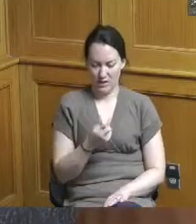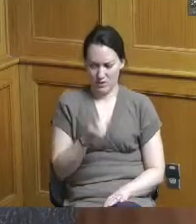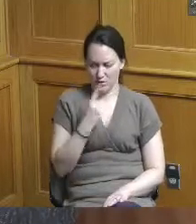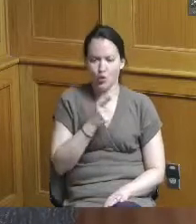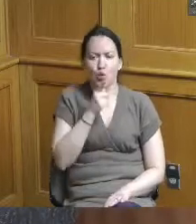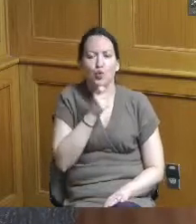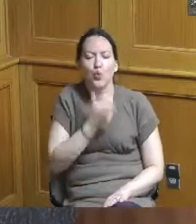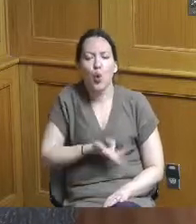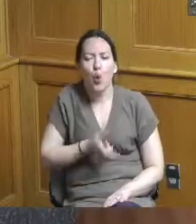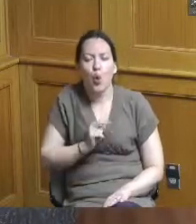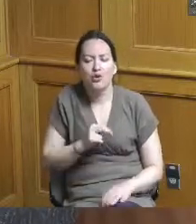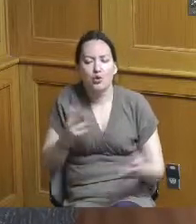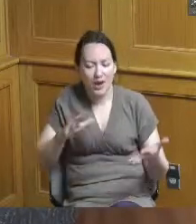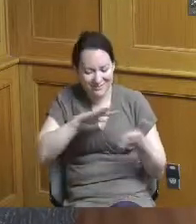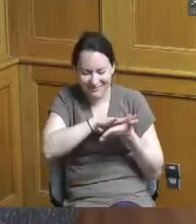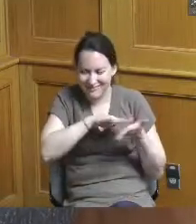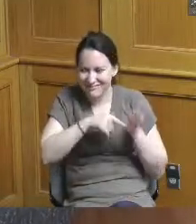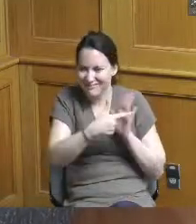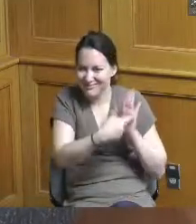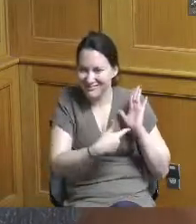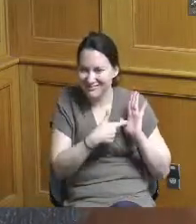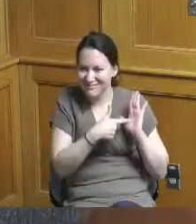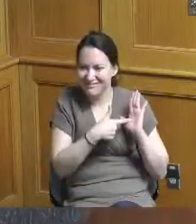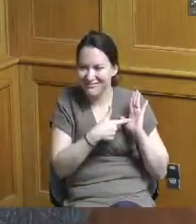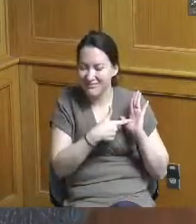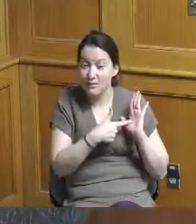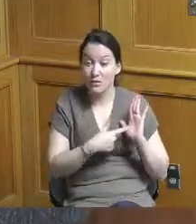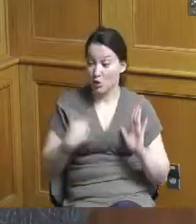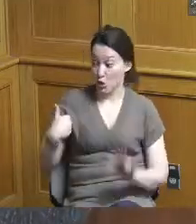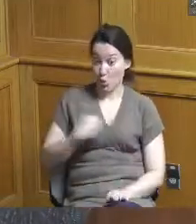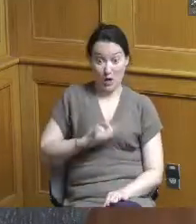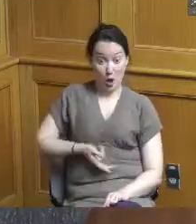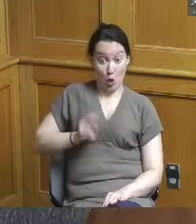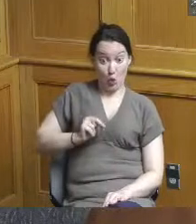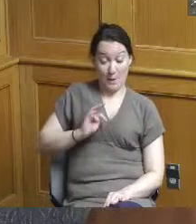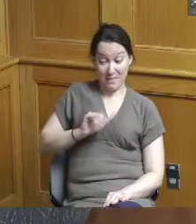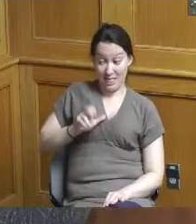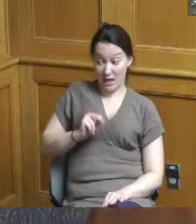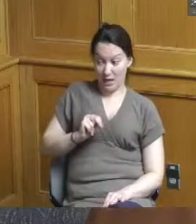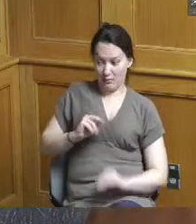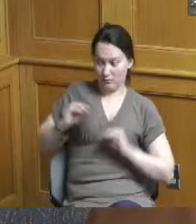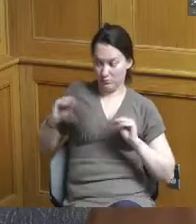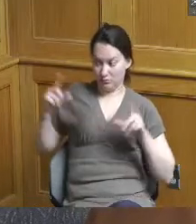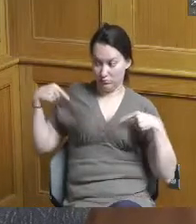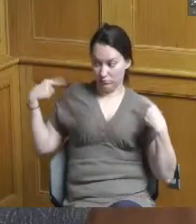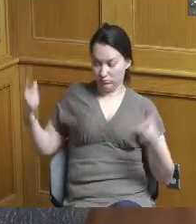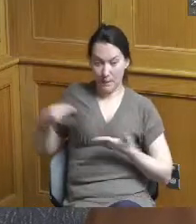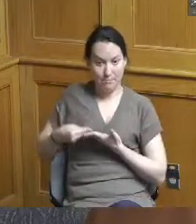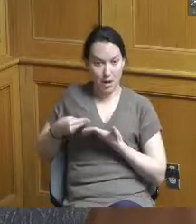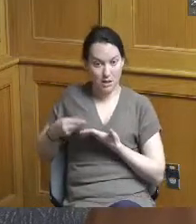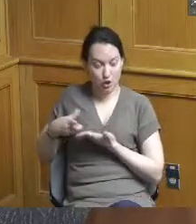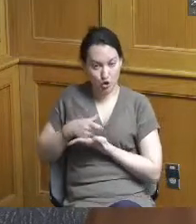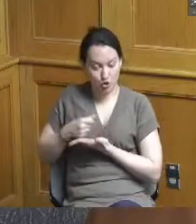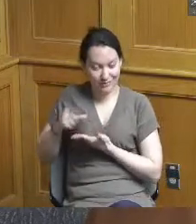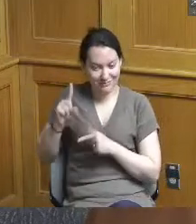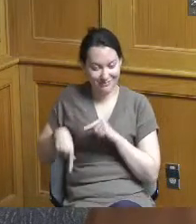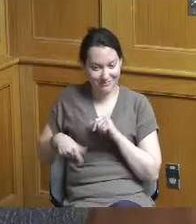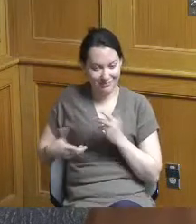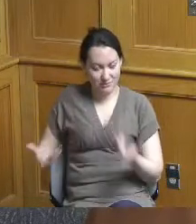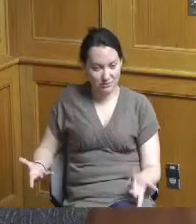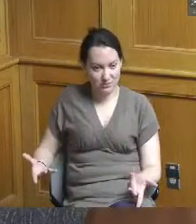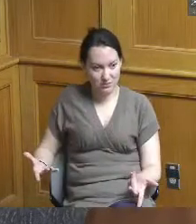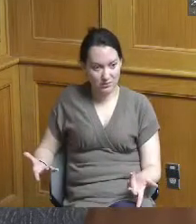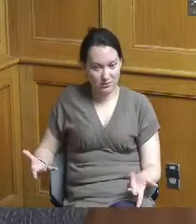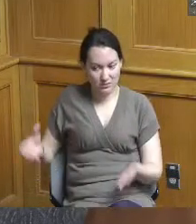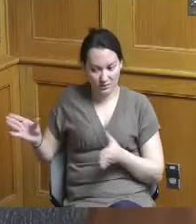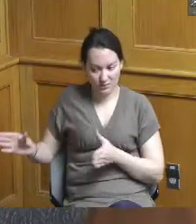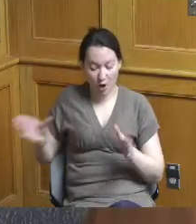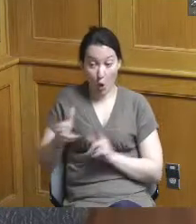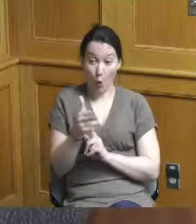owns what because we own Millennium where there's no action for money and then the hotel is going to